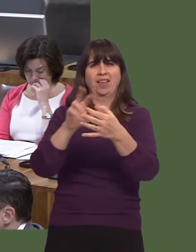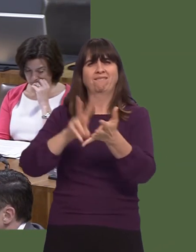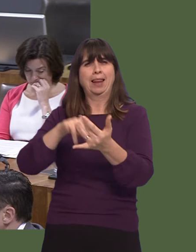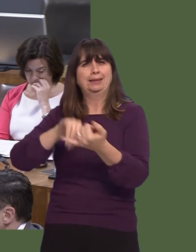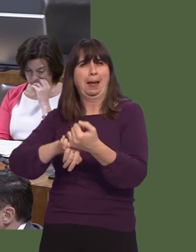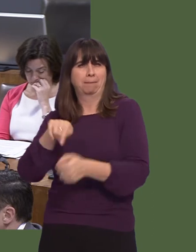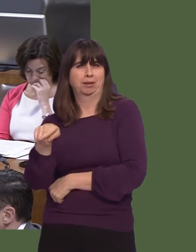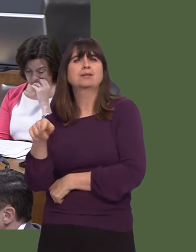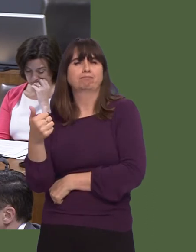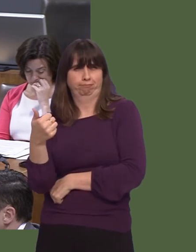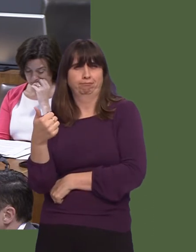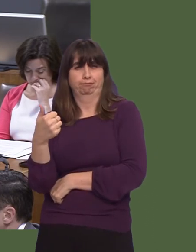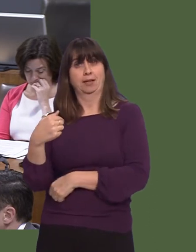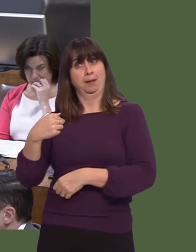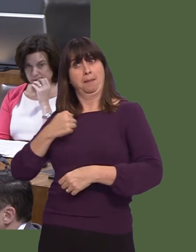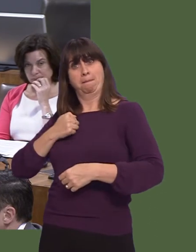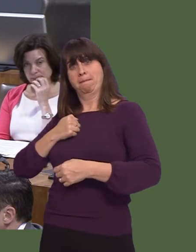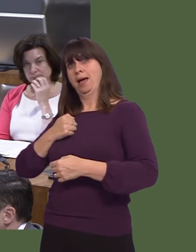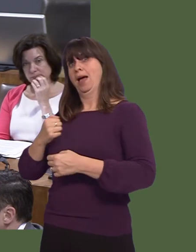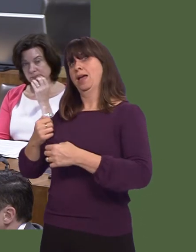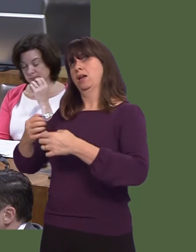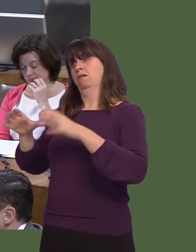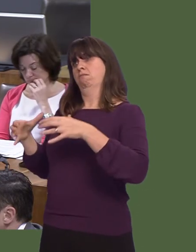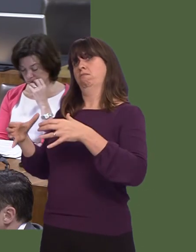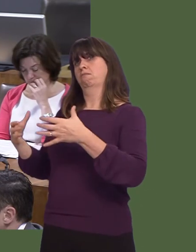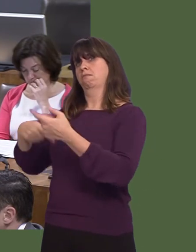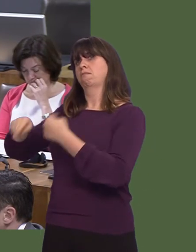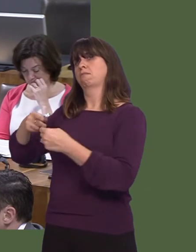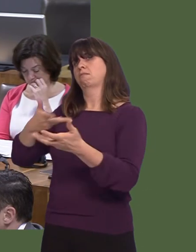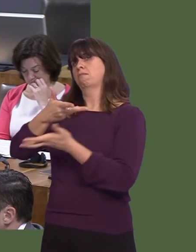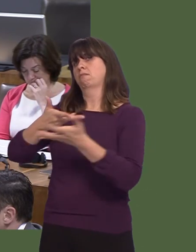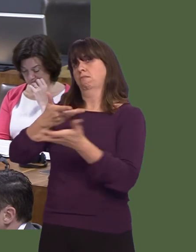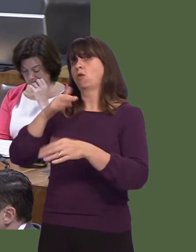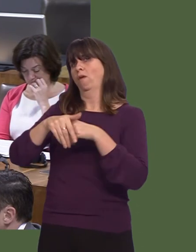and my officials are in discussions with the health board over its ongoing work with the